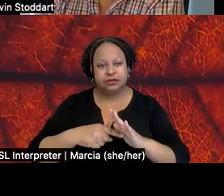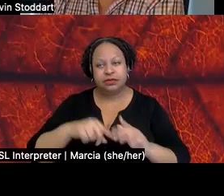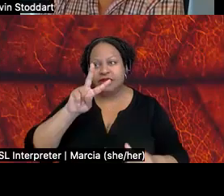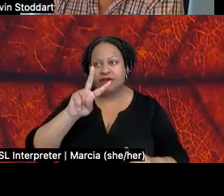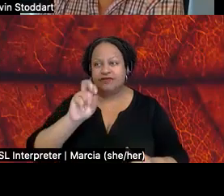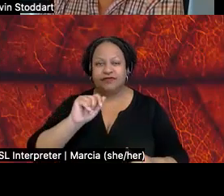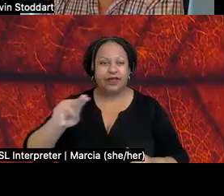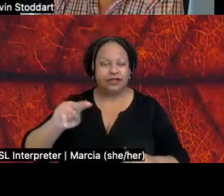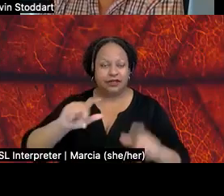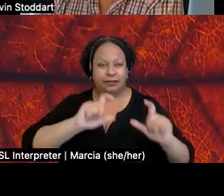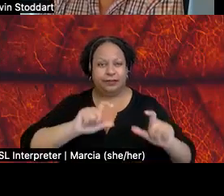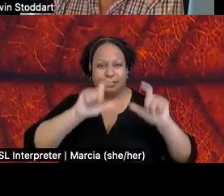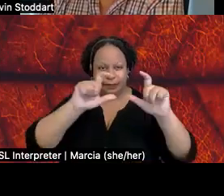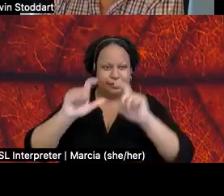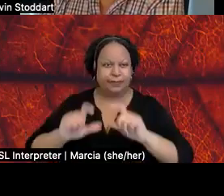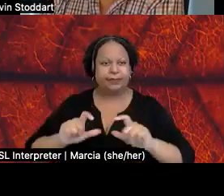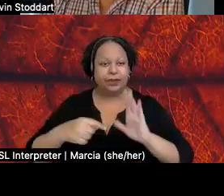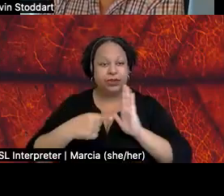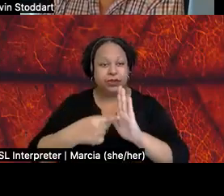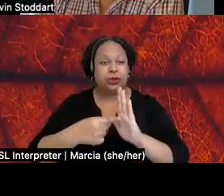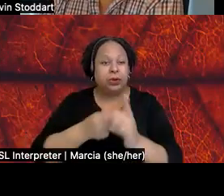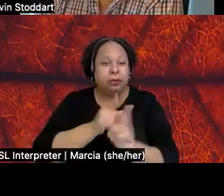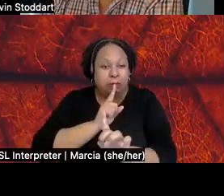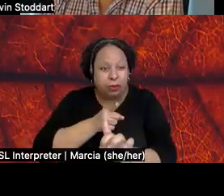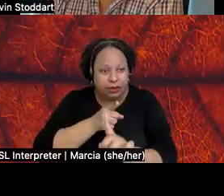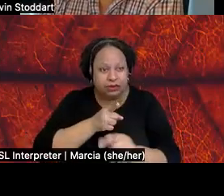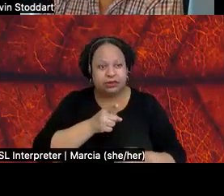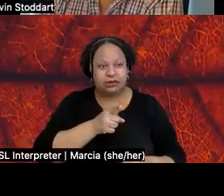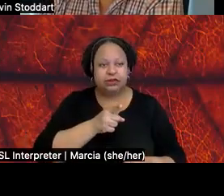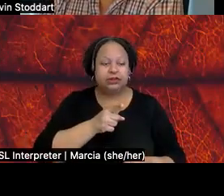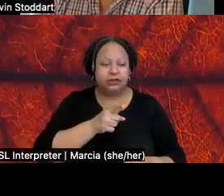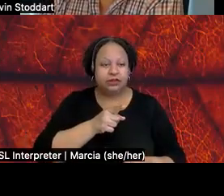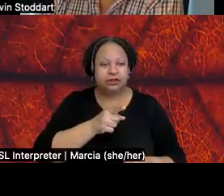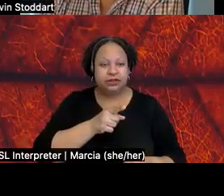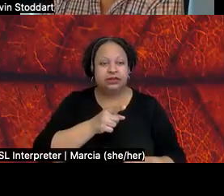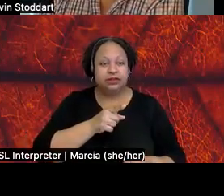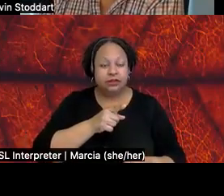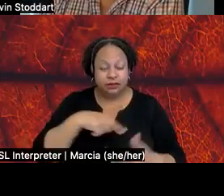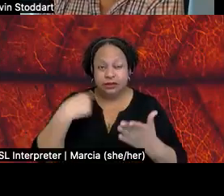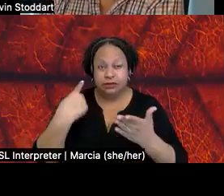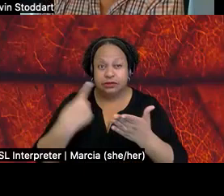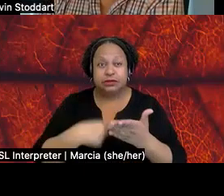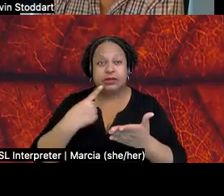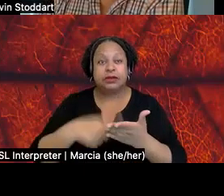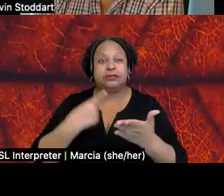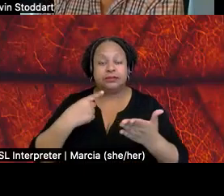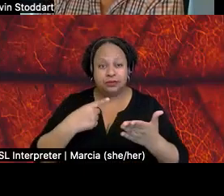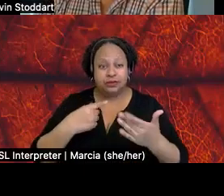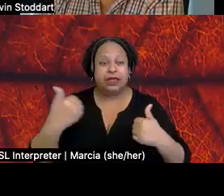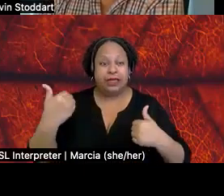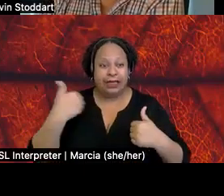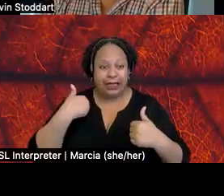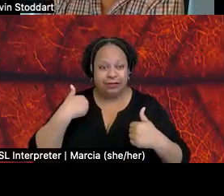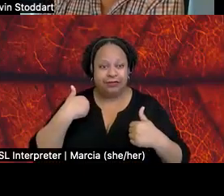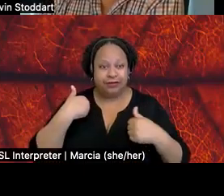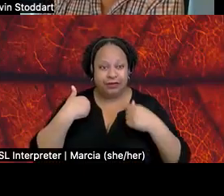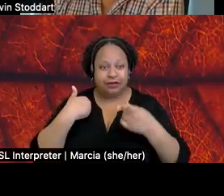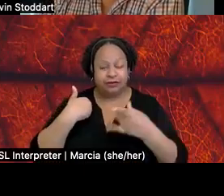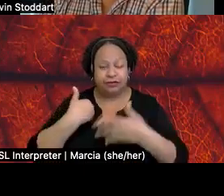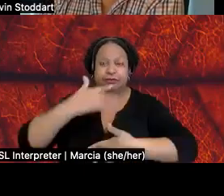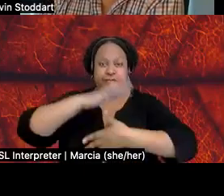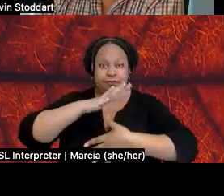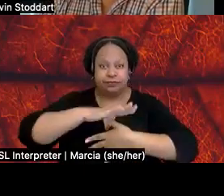we have multiple coexisting conditions along with the core features of autism.